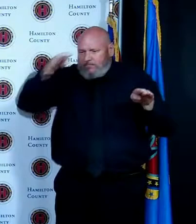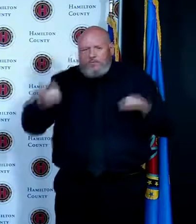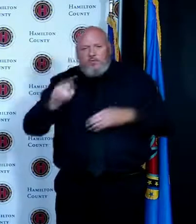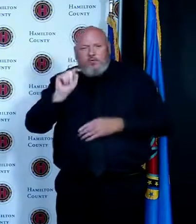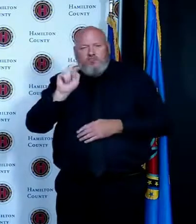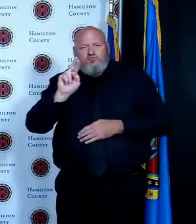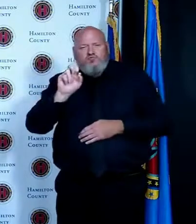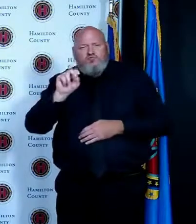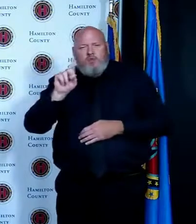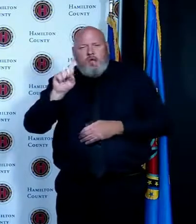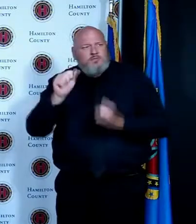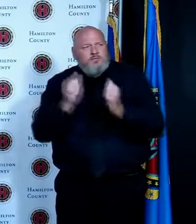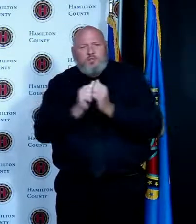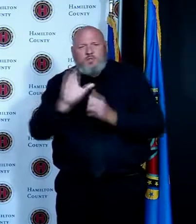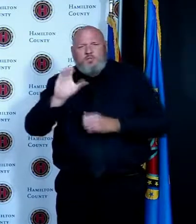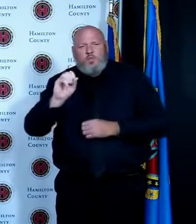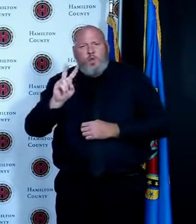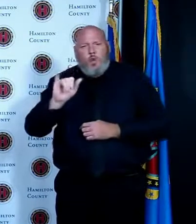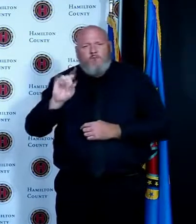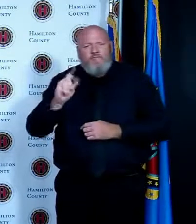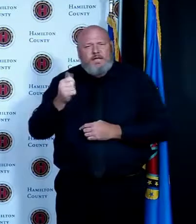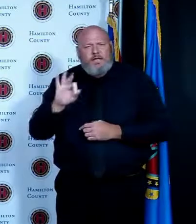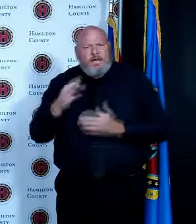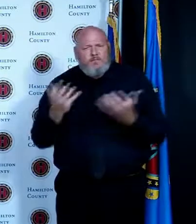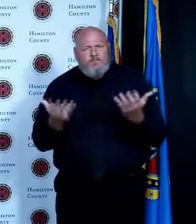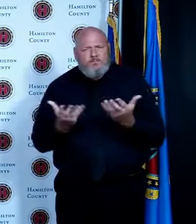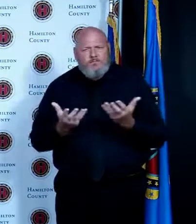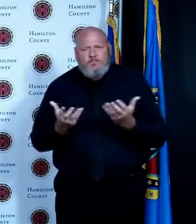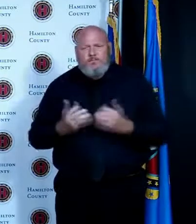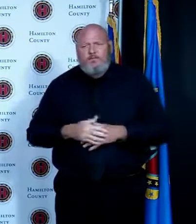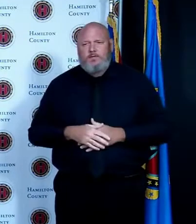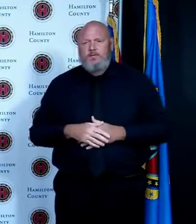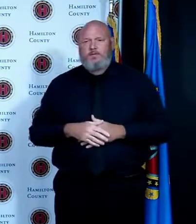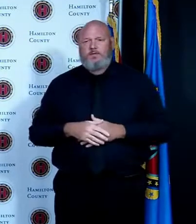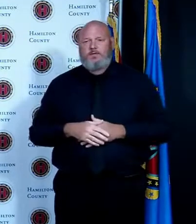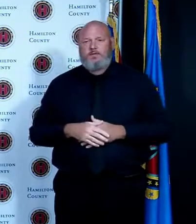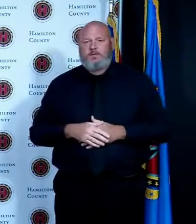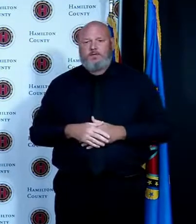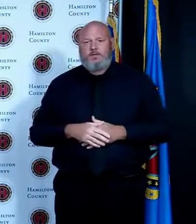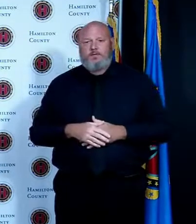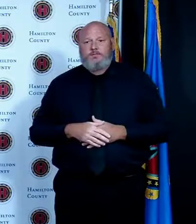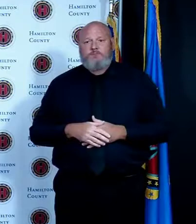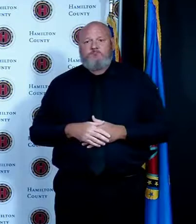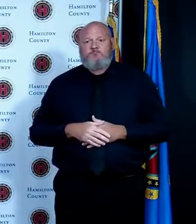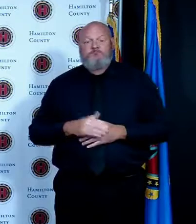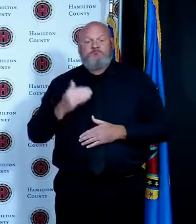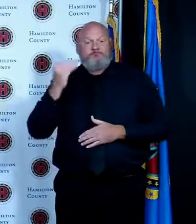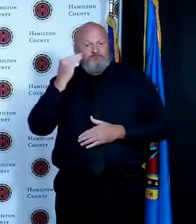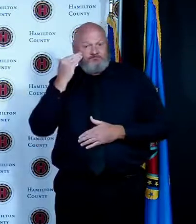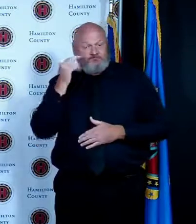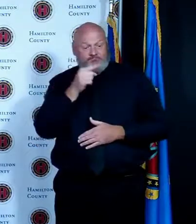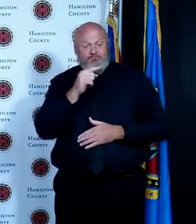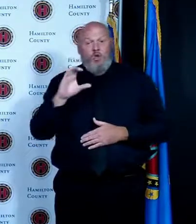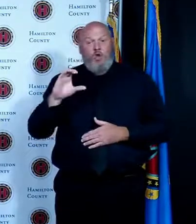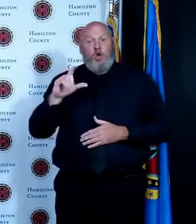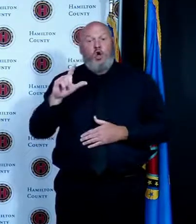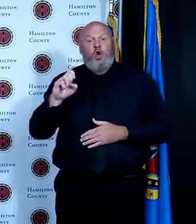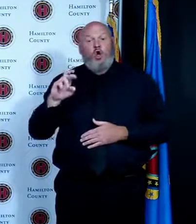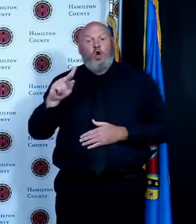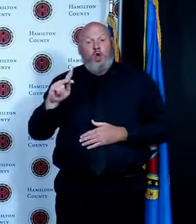second we are going to hear from Clerk of Courts Aftab Pureval who will talk about the one-stop help center over in the courthouse